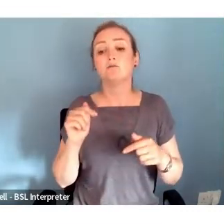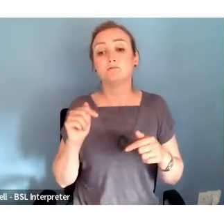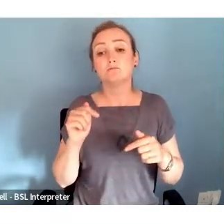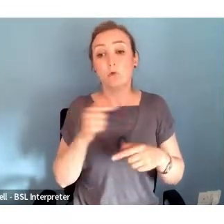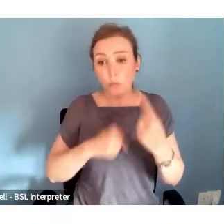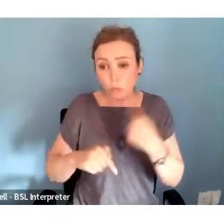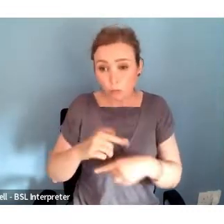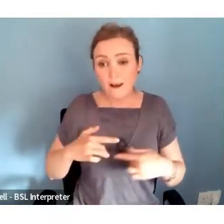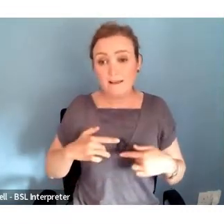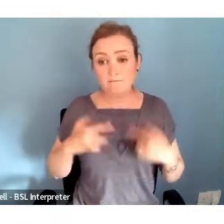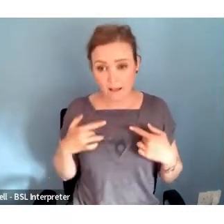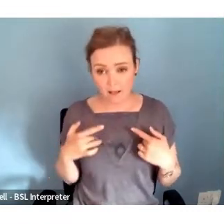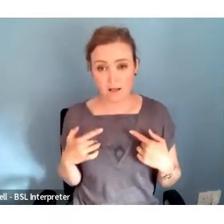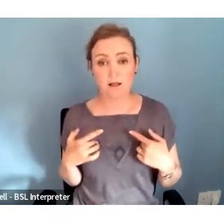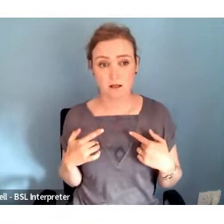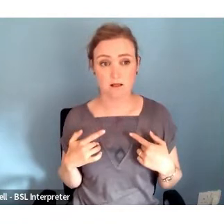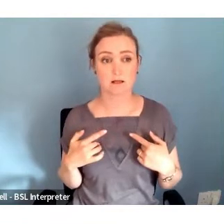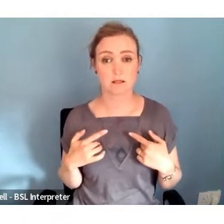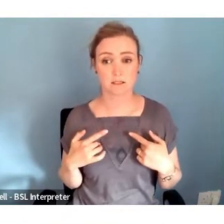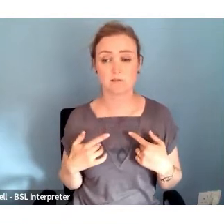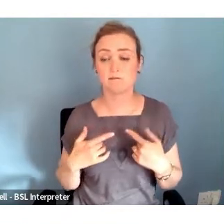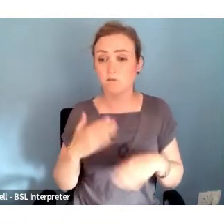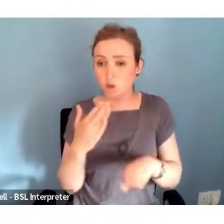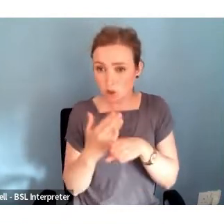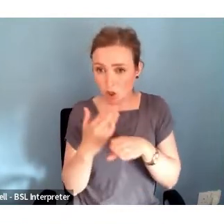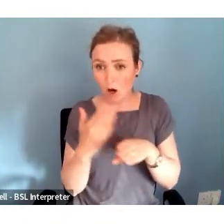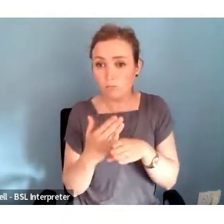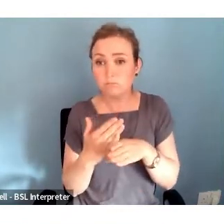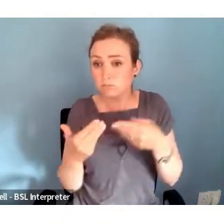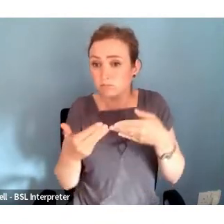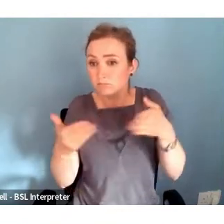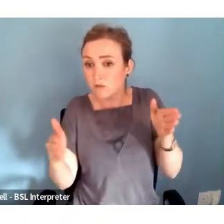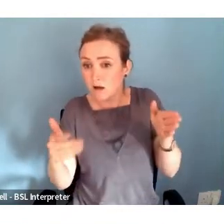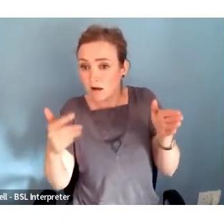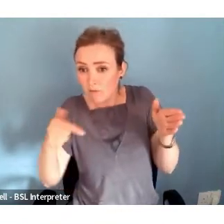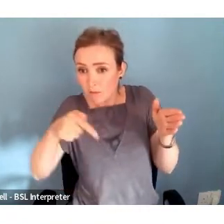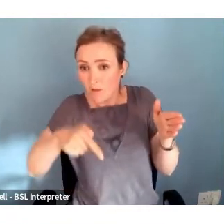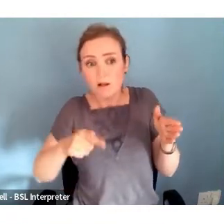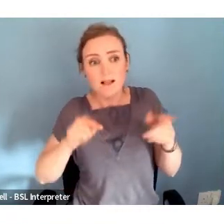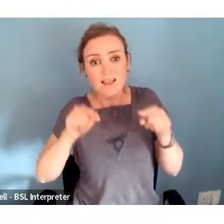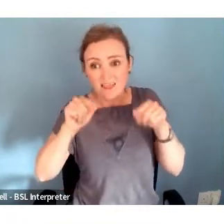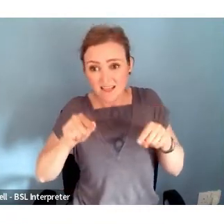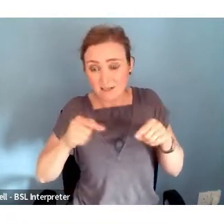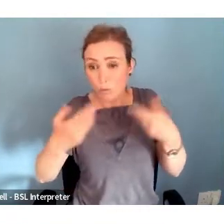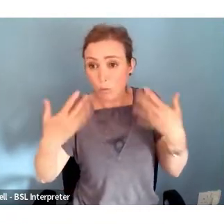vacancy occurs, then maybe it is a real opportunity to look at the job